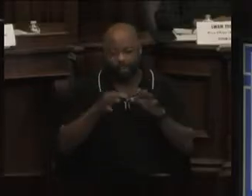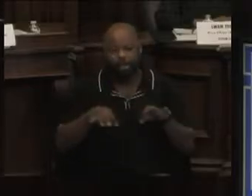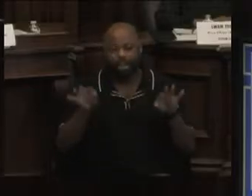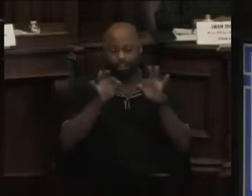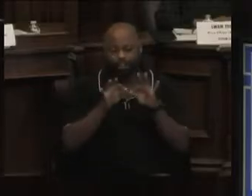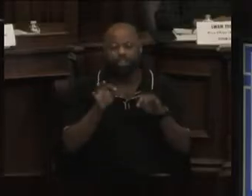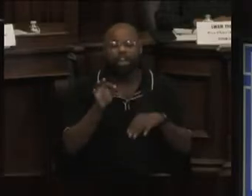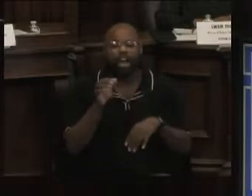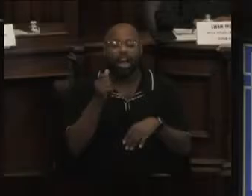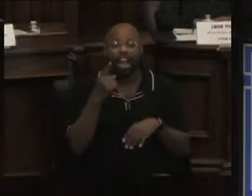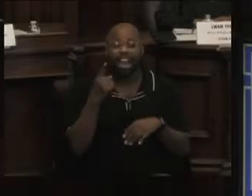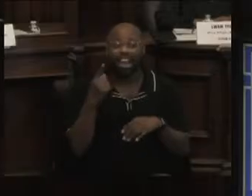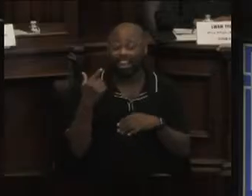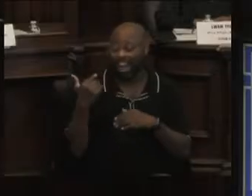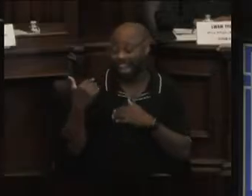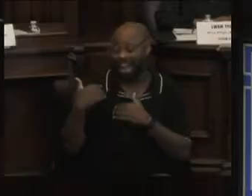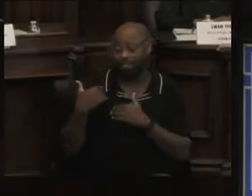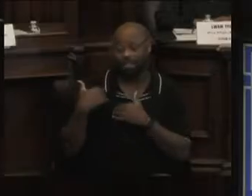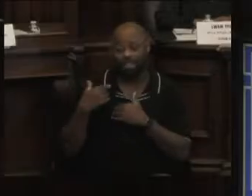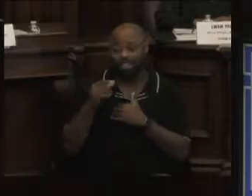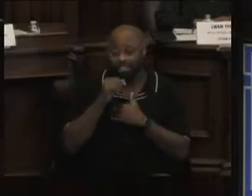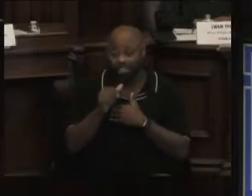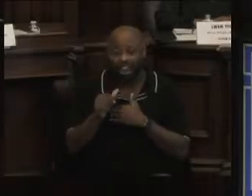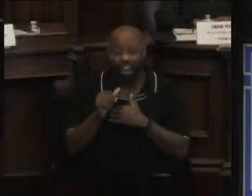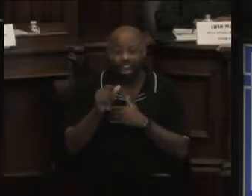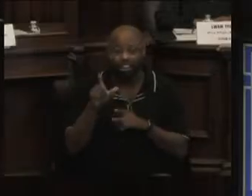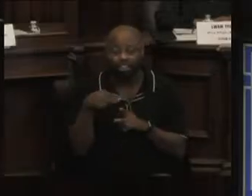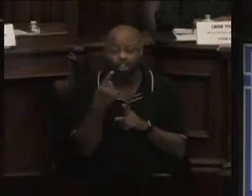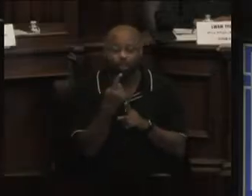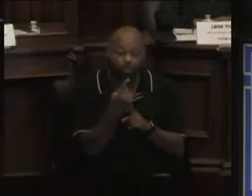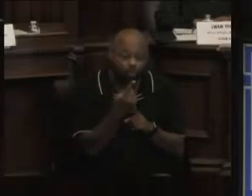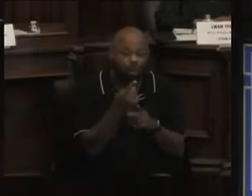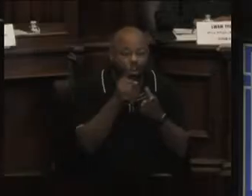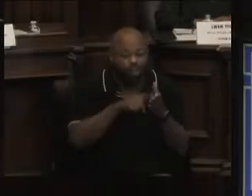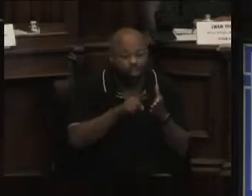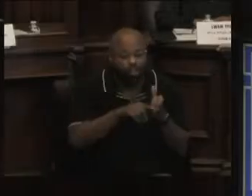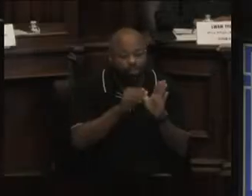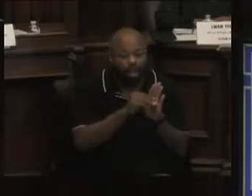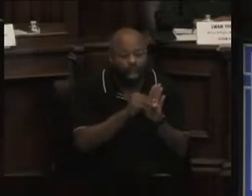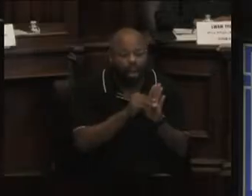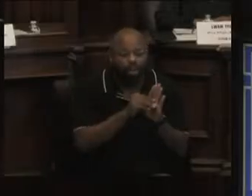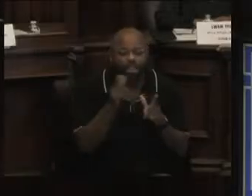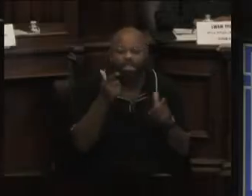accountability certainly still